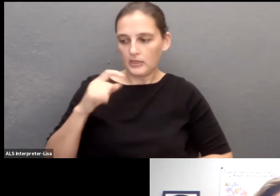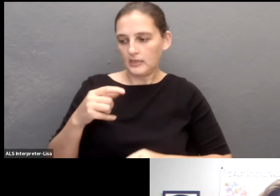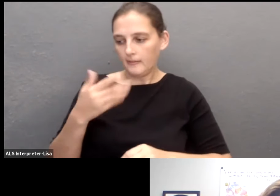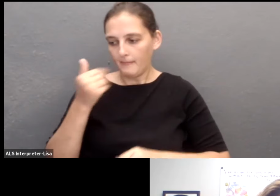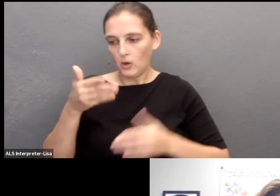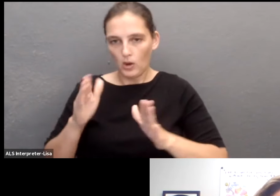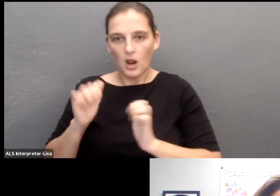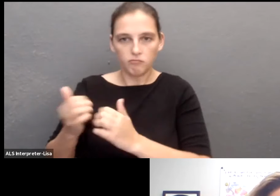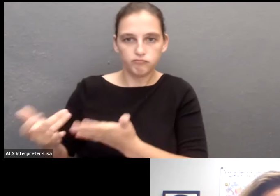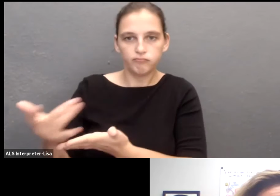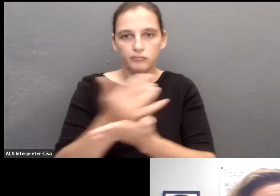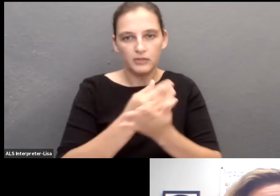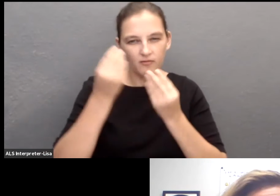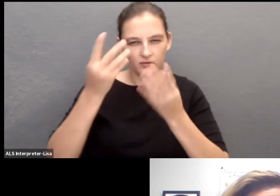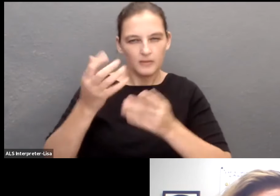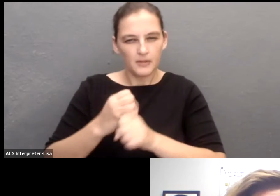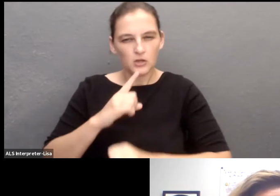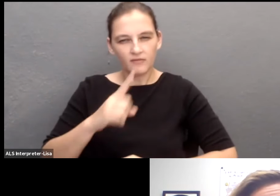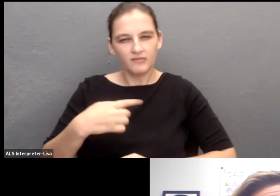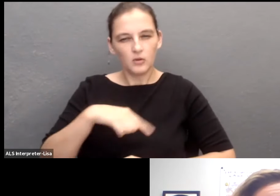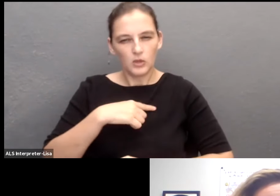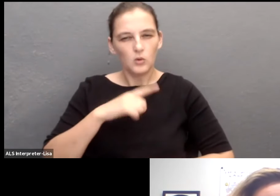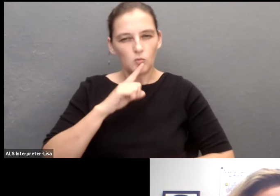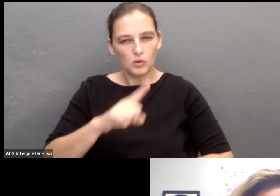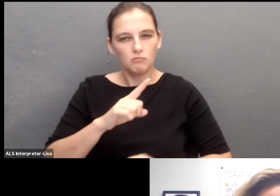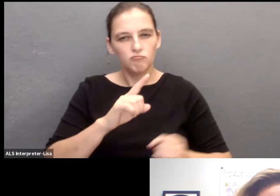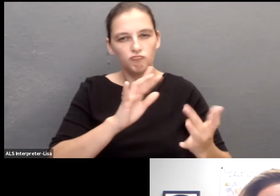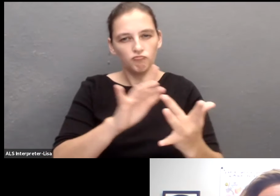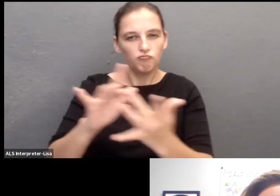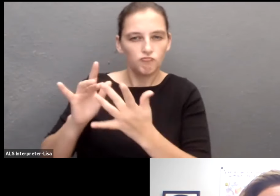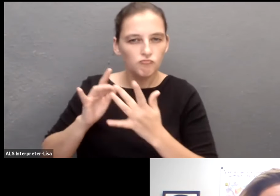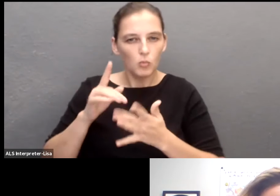to make sure that we're doing the outreach that we really need to be doing. Of course,